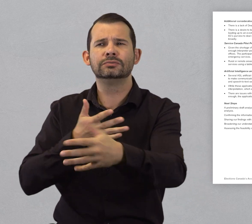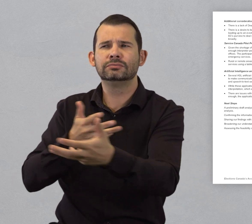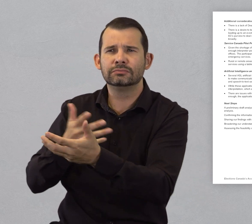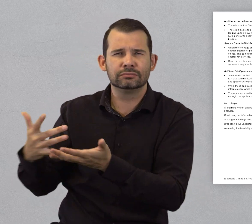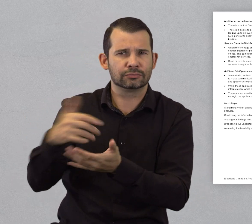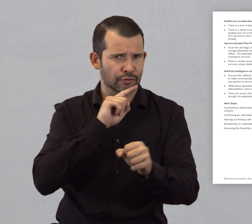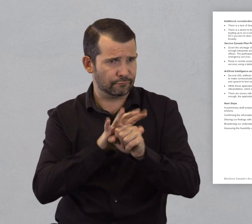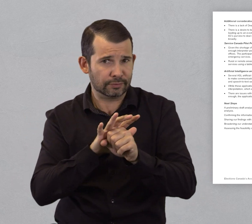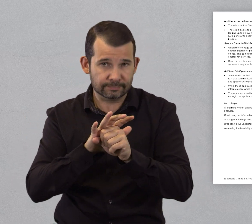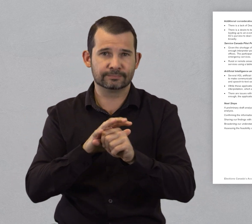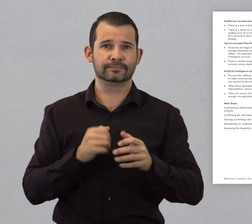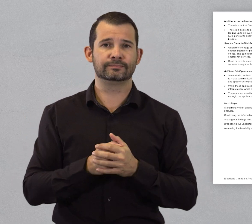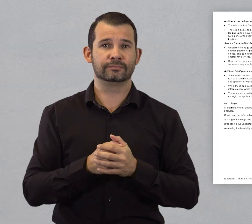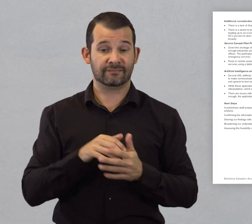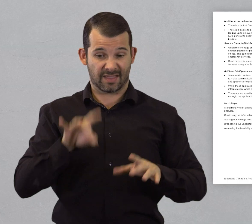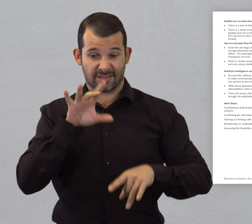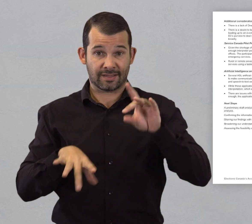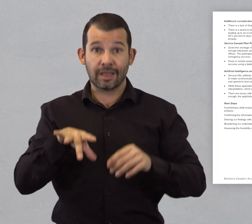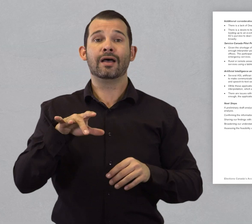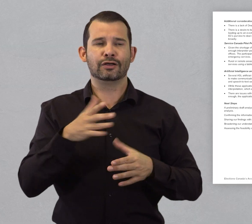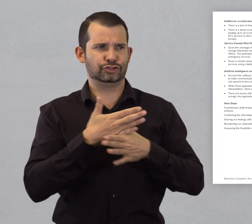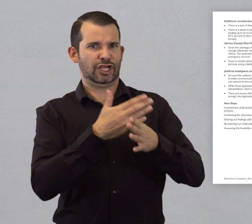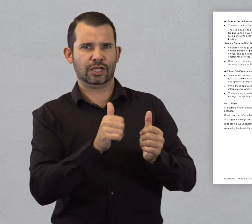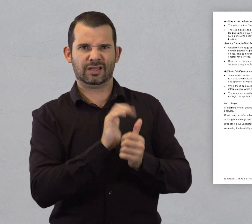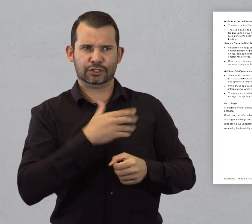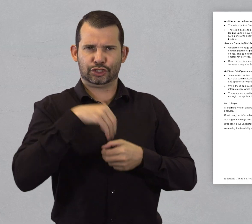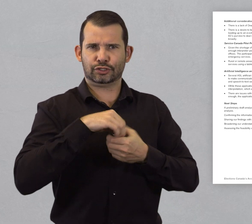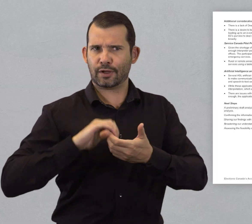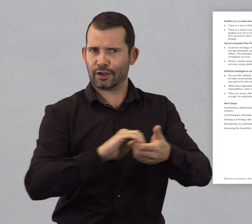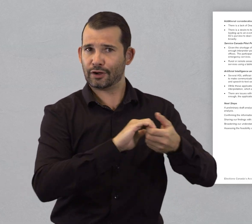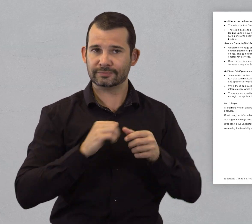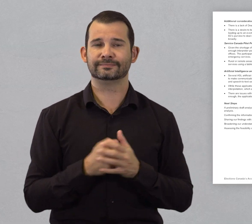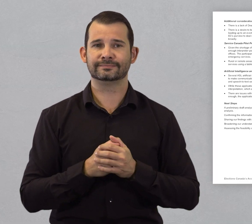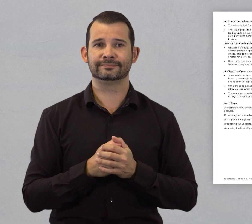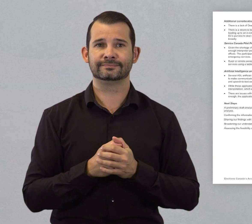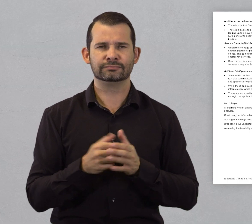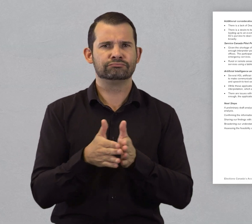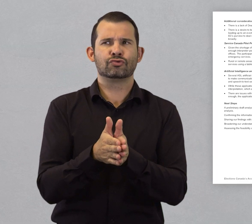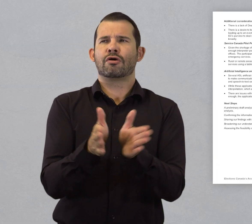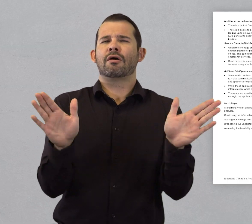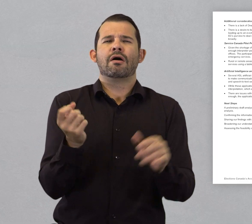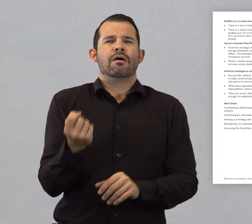Sharing our findings with internal partners. Broadening our understanding of what was said